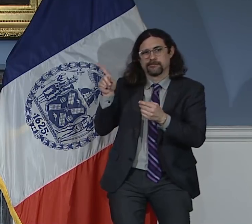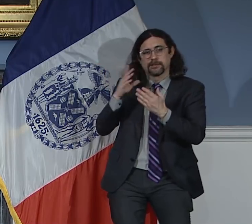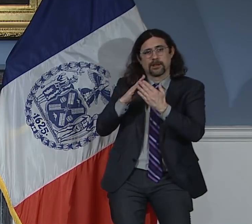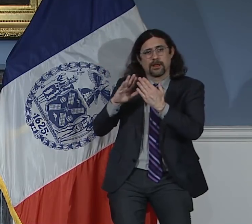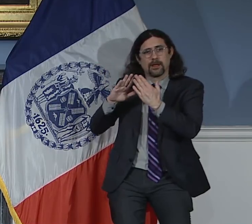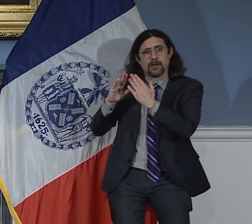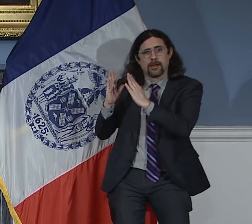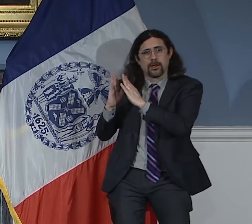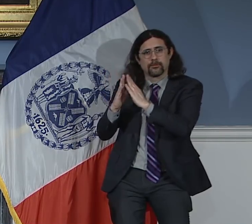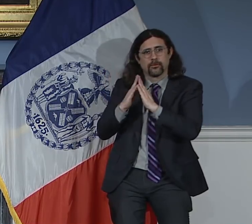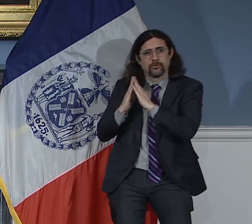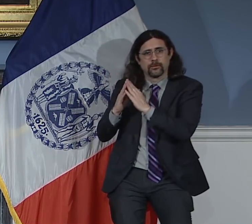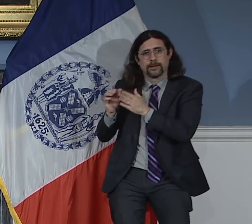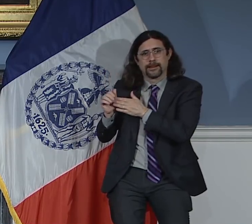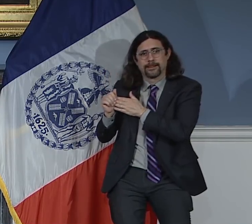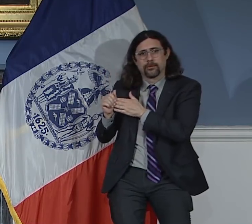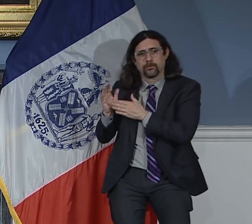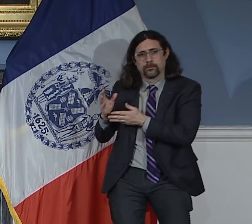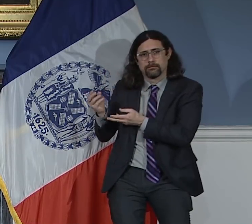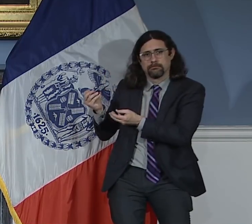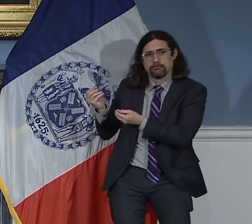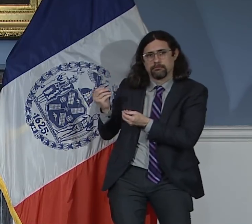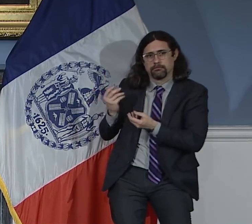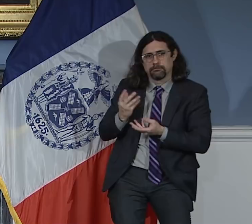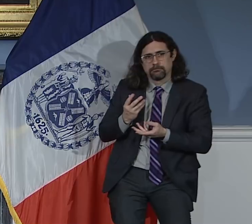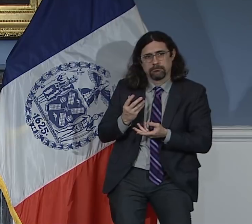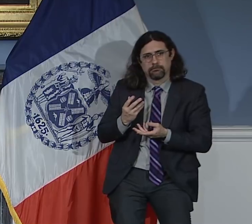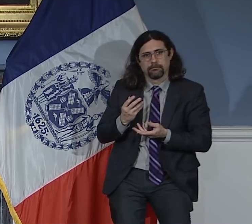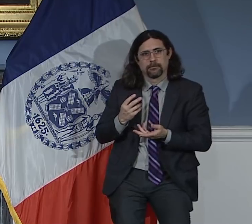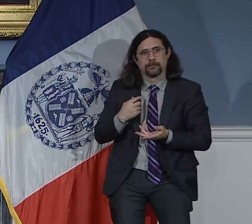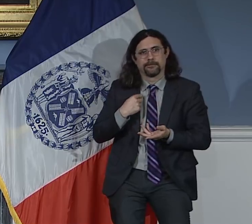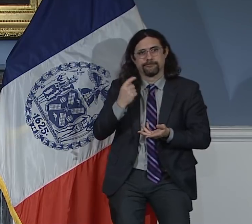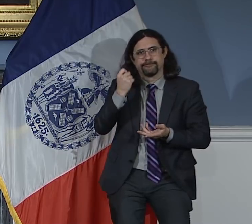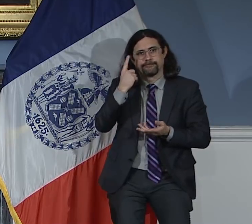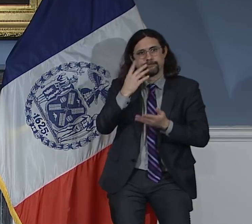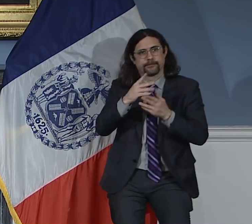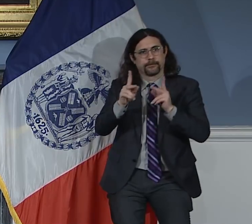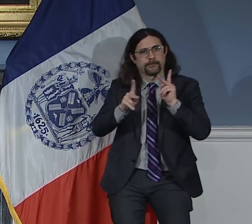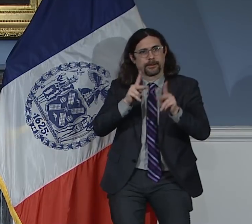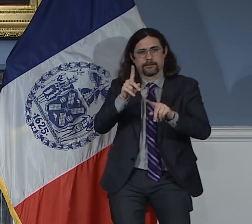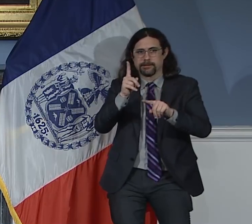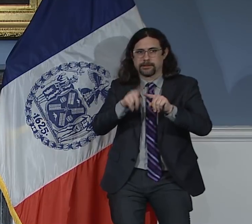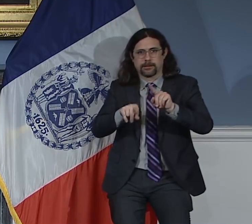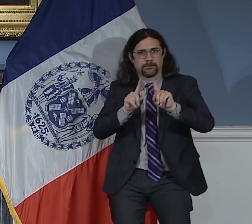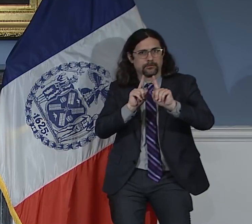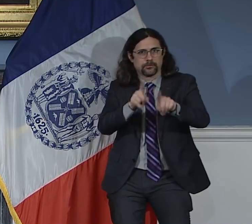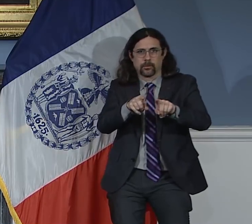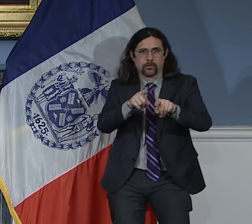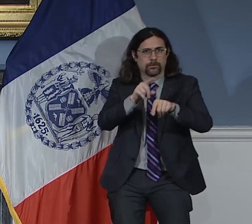BY COMMUNITY LEADERS. WE UNDERSTAND THAT PEOPLE AT THIS POINT CANNOT